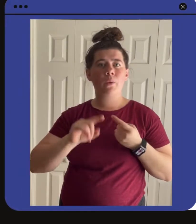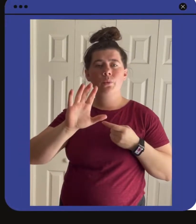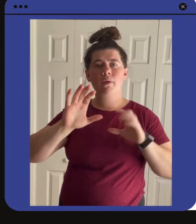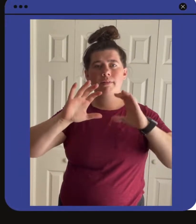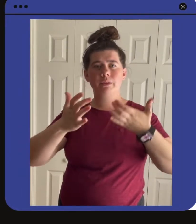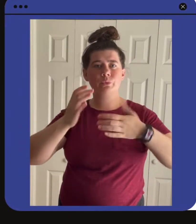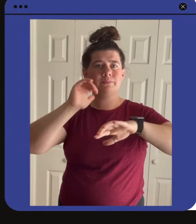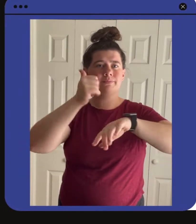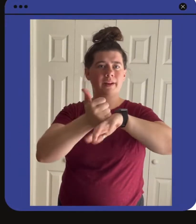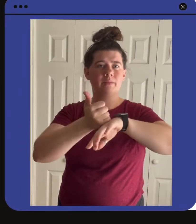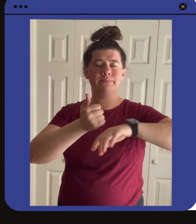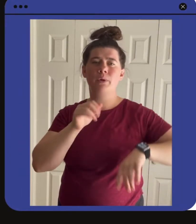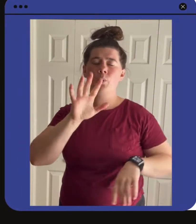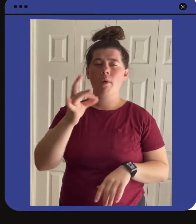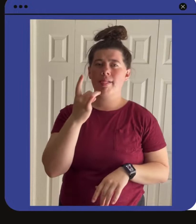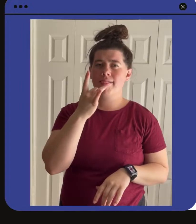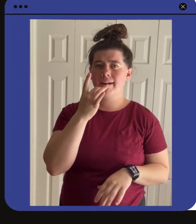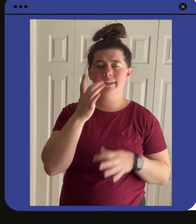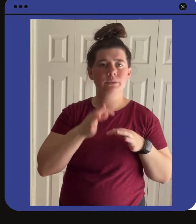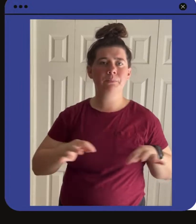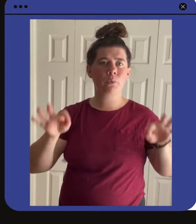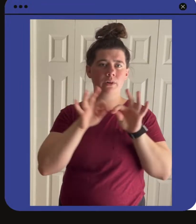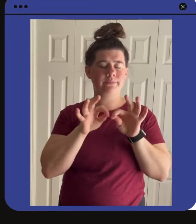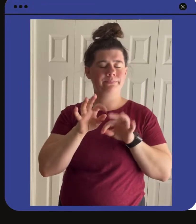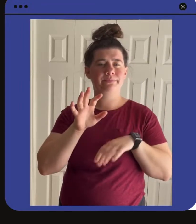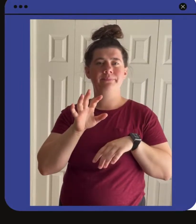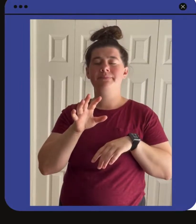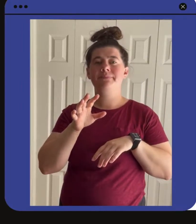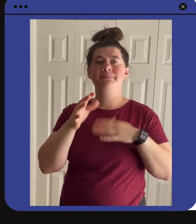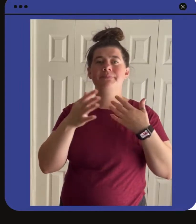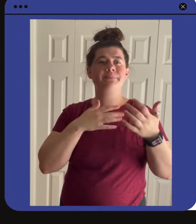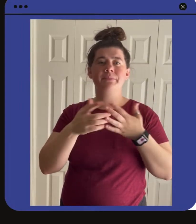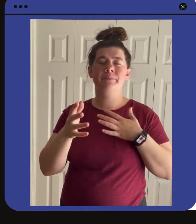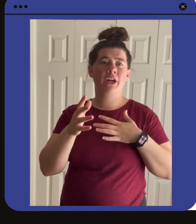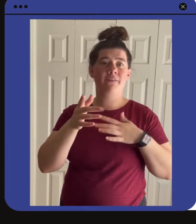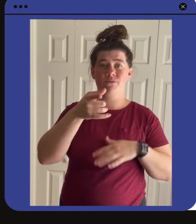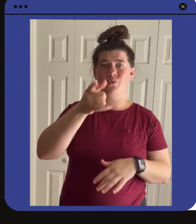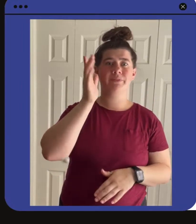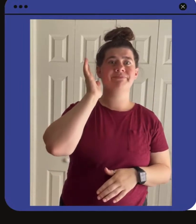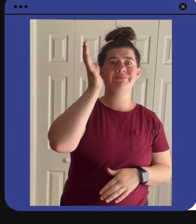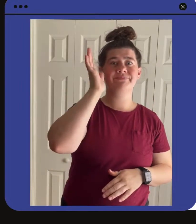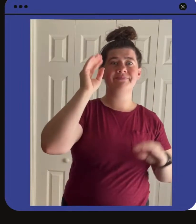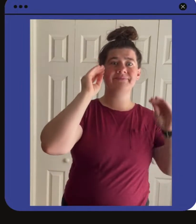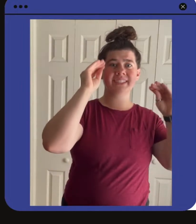now let's chat about your classroom setting, your lighting is incredibly important, it doesn't matter if